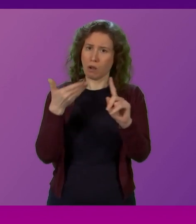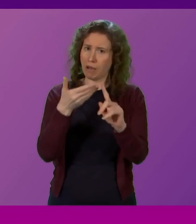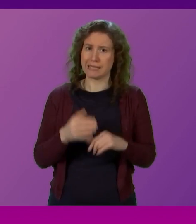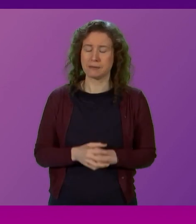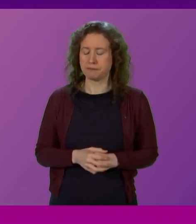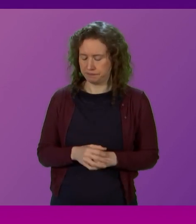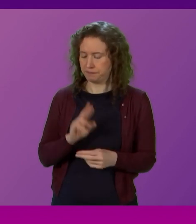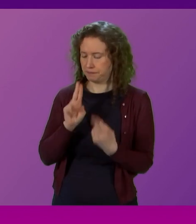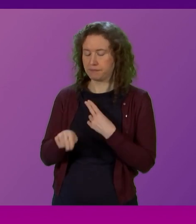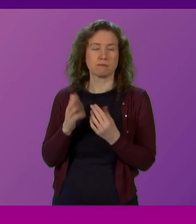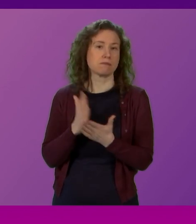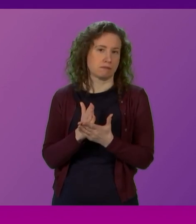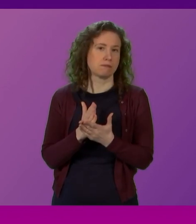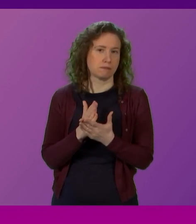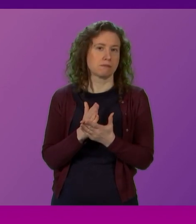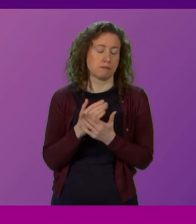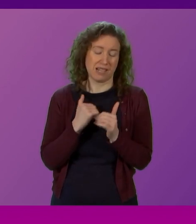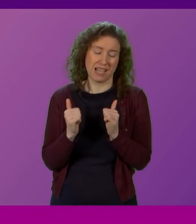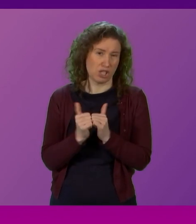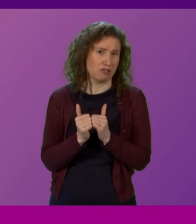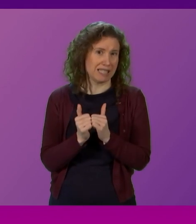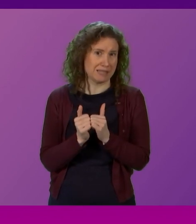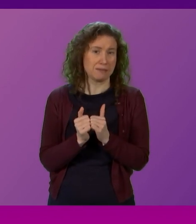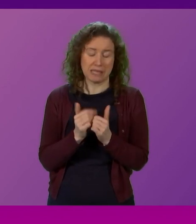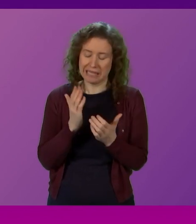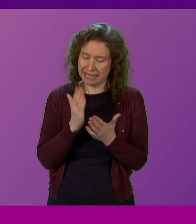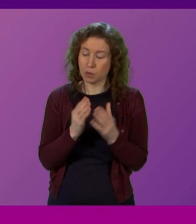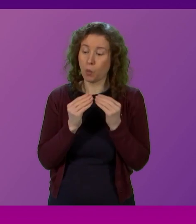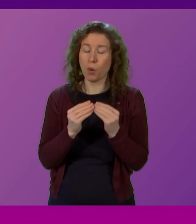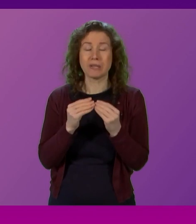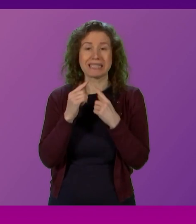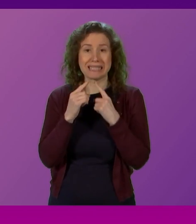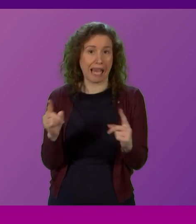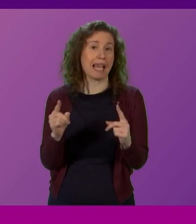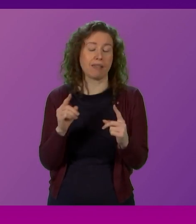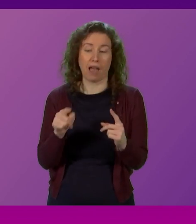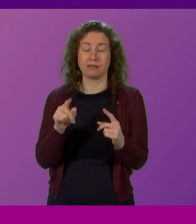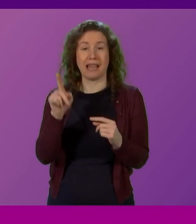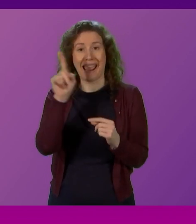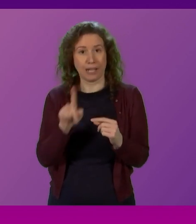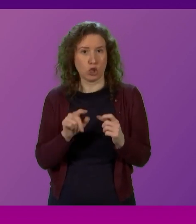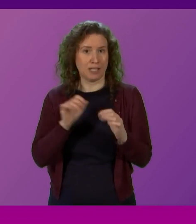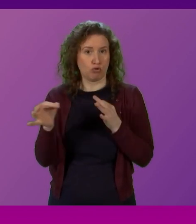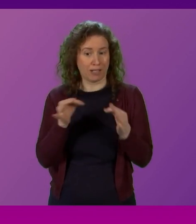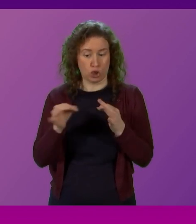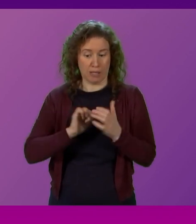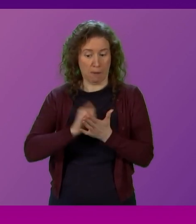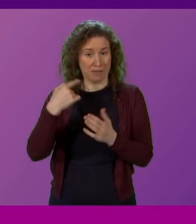I absolutely agree with Fiona Hyslop on all those points. It is worth pointing out that the energy strategy that was published this week, with the just